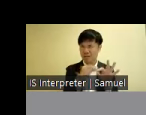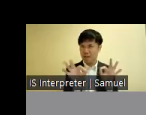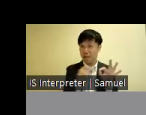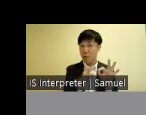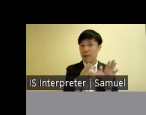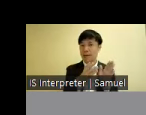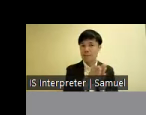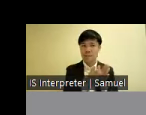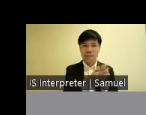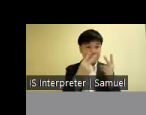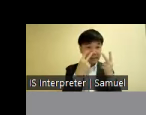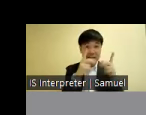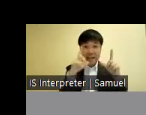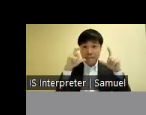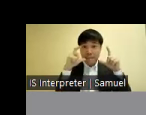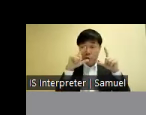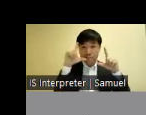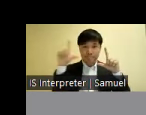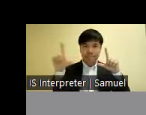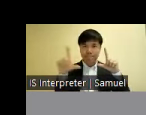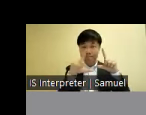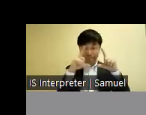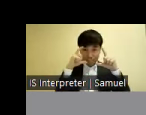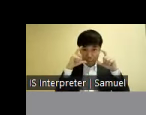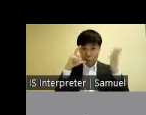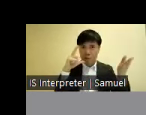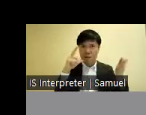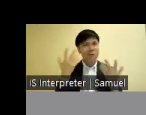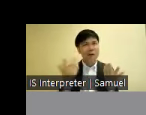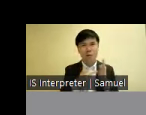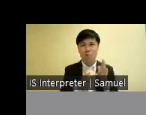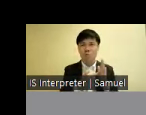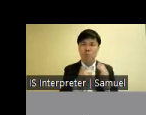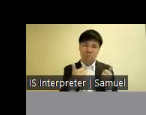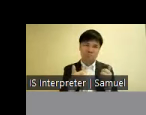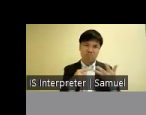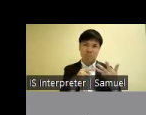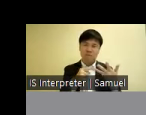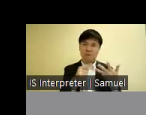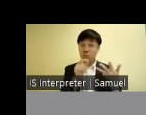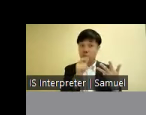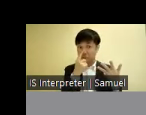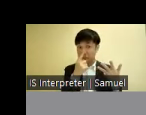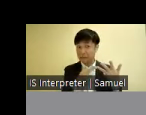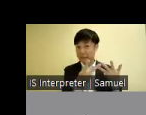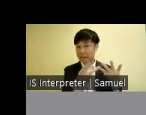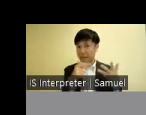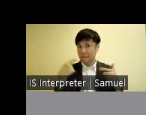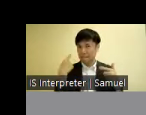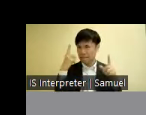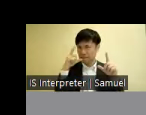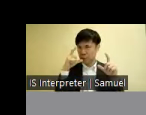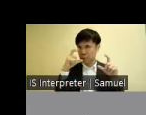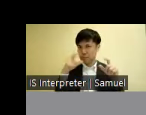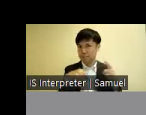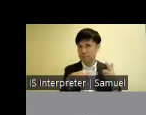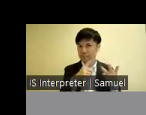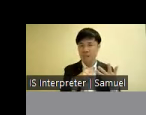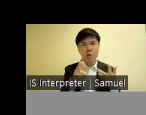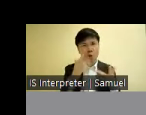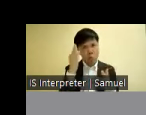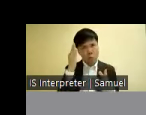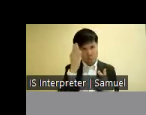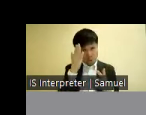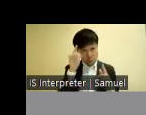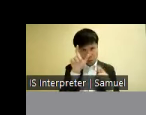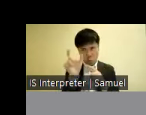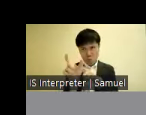We selected this one because it is good practice, as you know, disability as a factor of discrimination